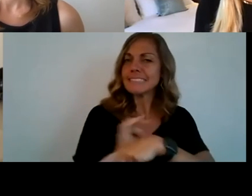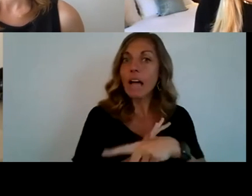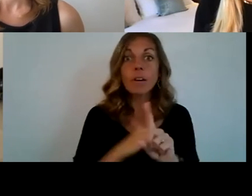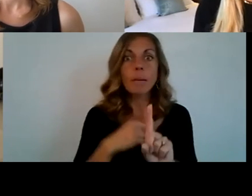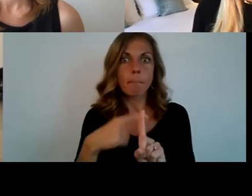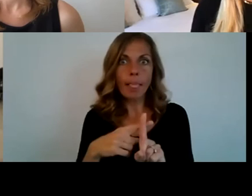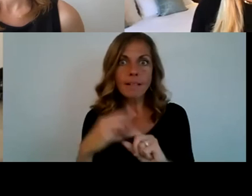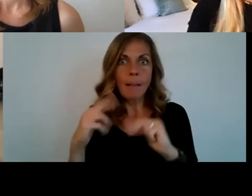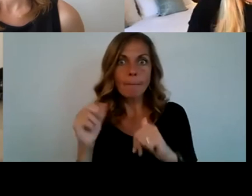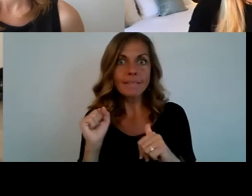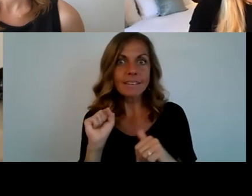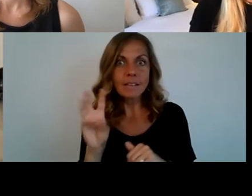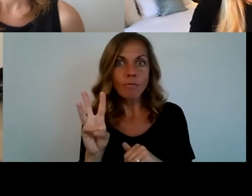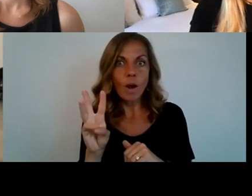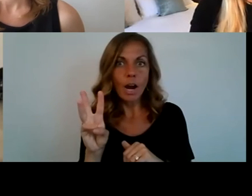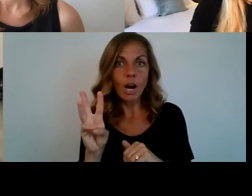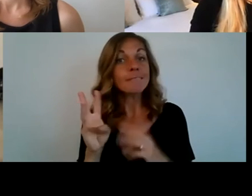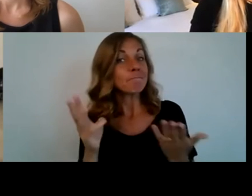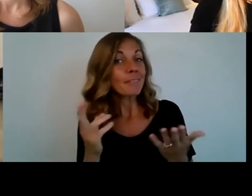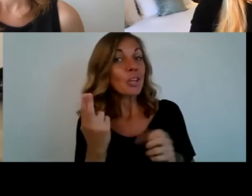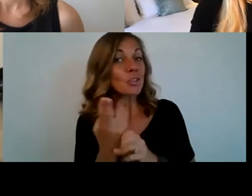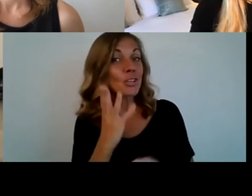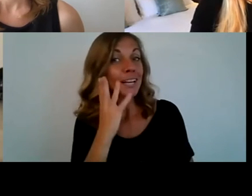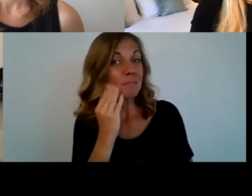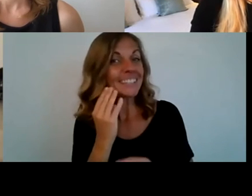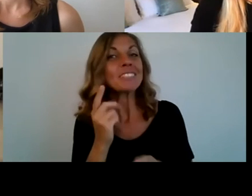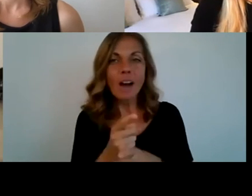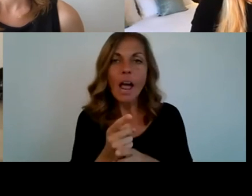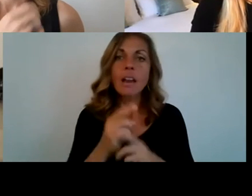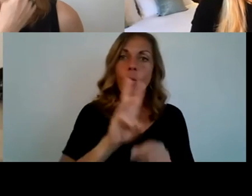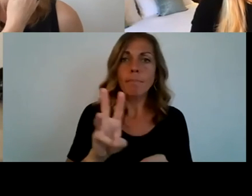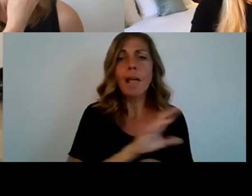to run the frontend. User experience, you can log on the website, book exactly what